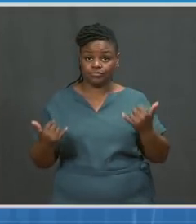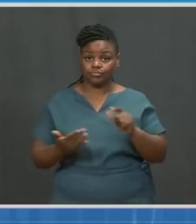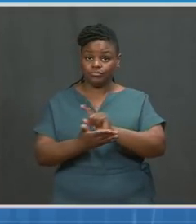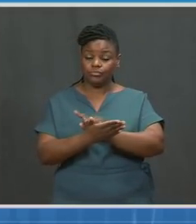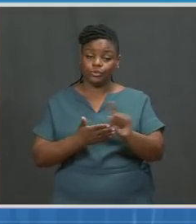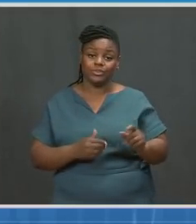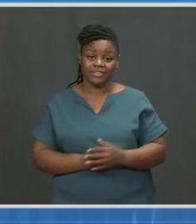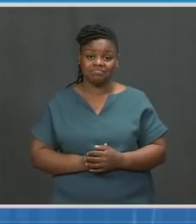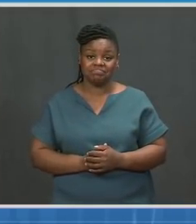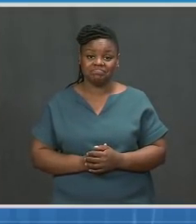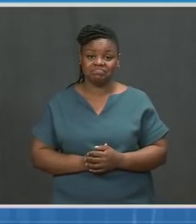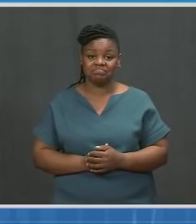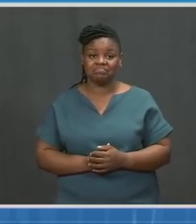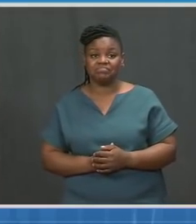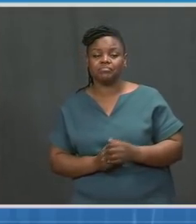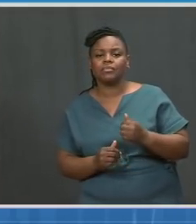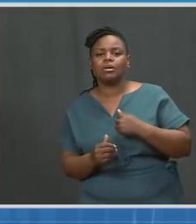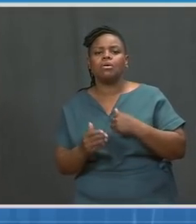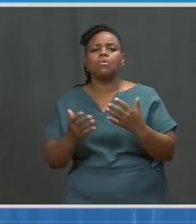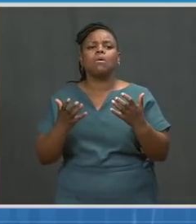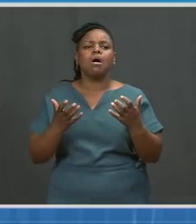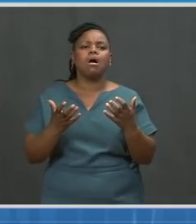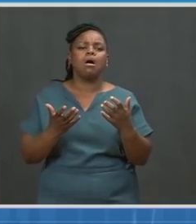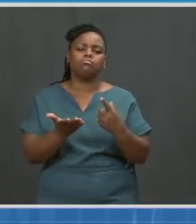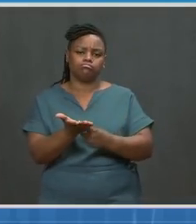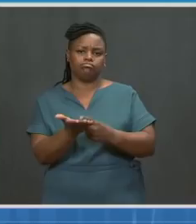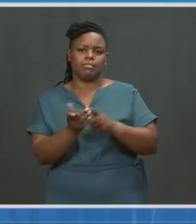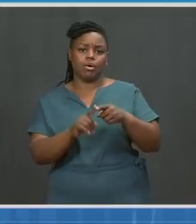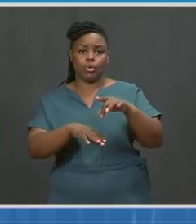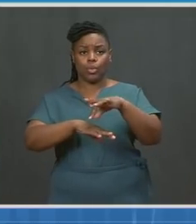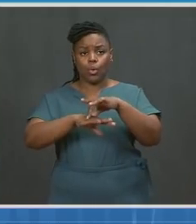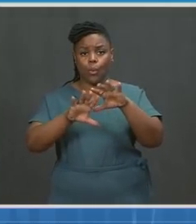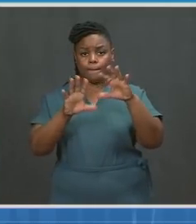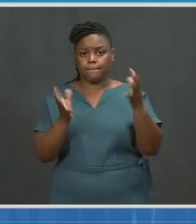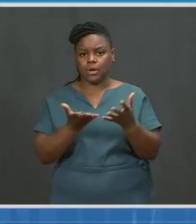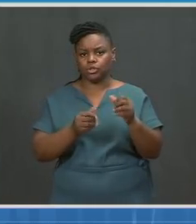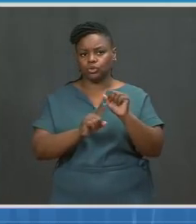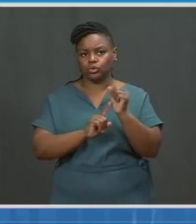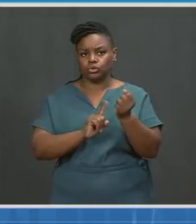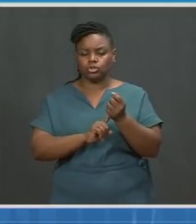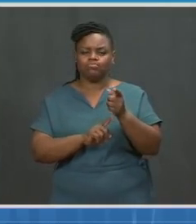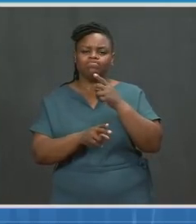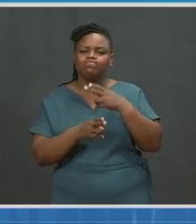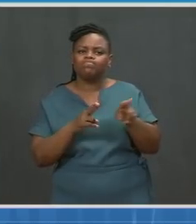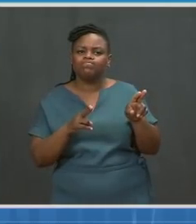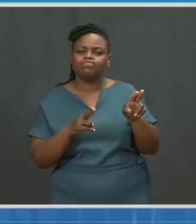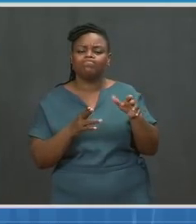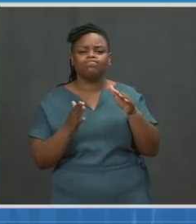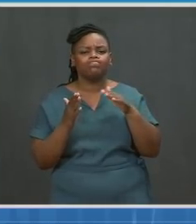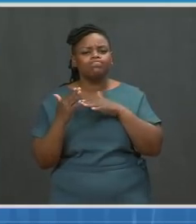I want to turn to the global situation and briefly address the recent COVID-19 surge in India.